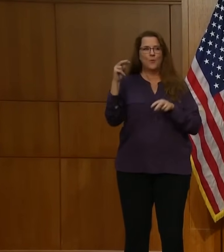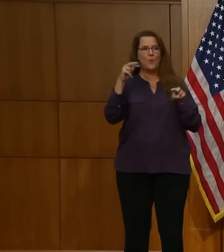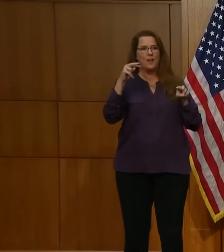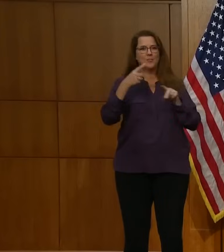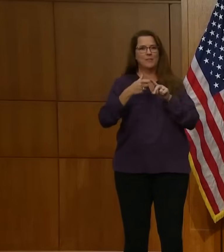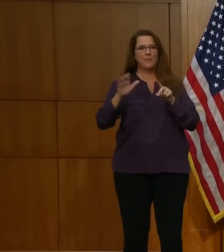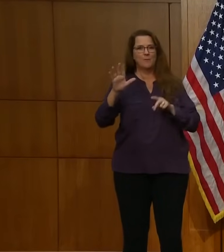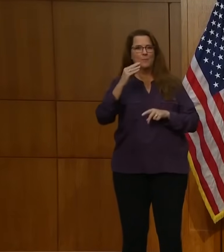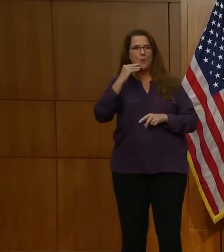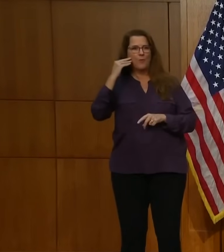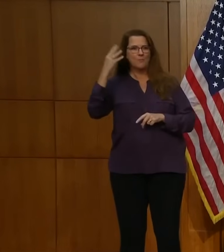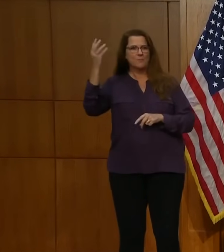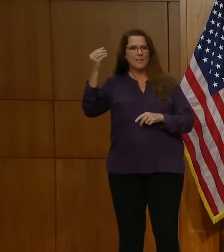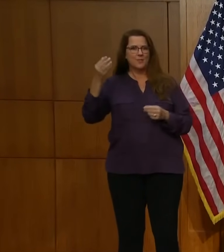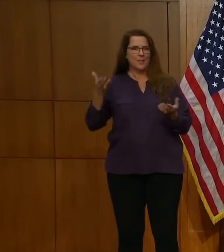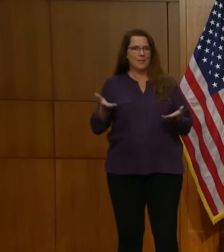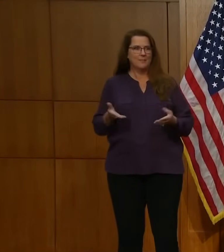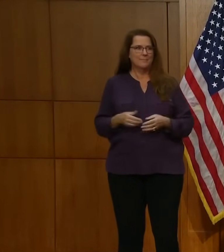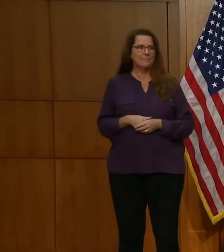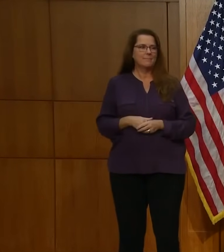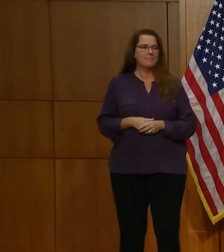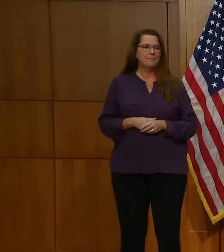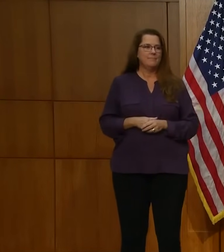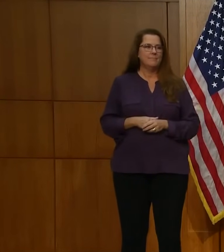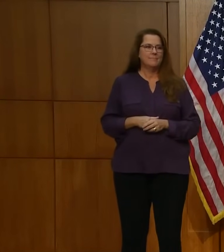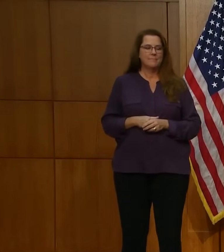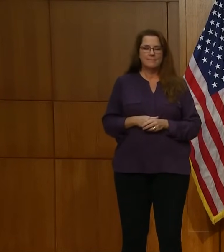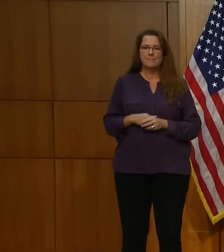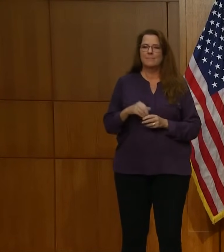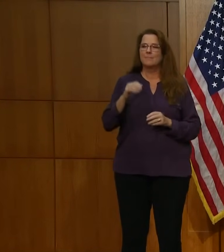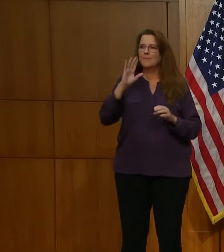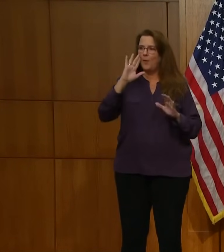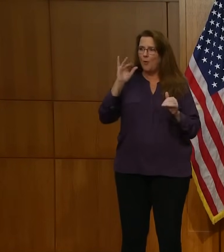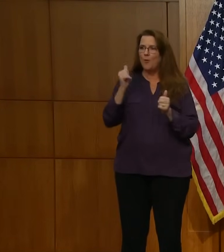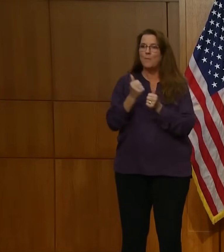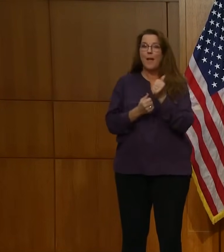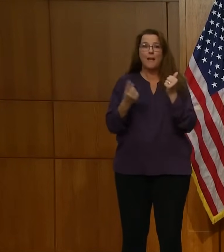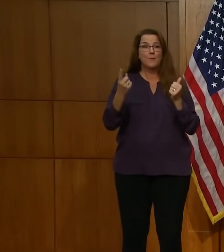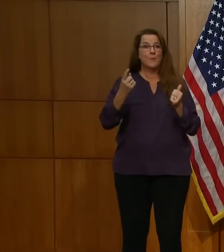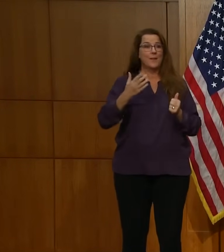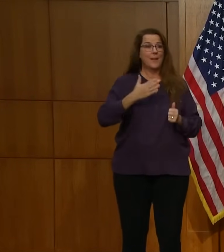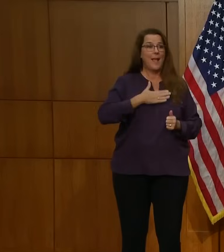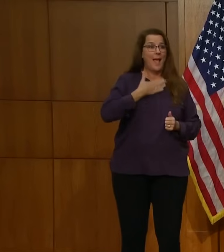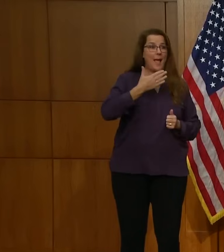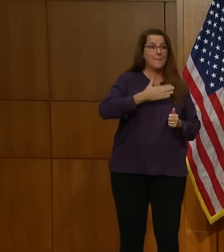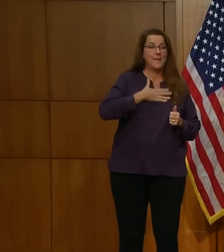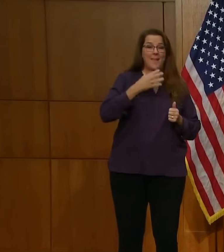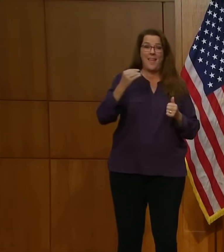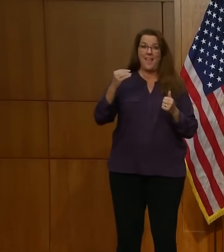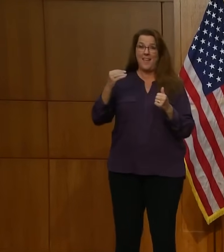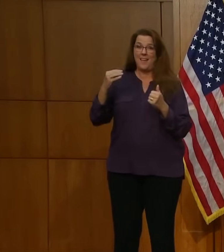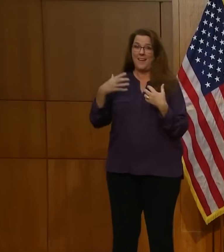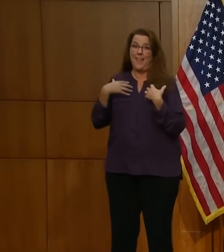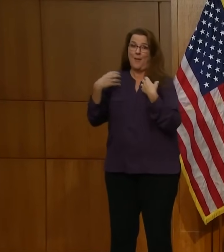O AND GOOD AFTERNOON AND THANK YOU ALL FOR JOINING US OR ARE WATCHING FROM ELSEWHERE TODAY. I CERTAINLY HOPE THAT EVERYBODY